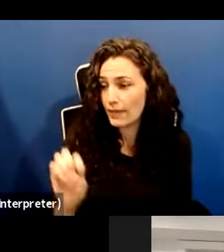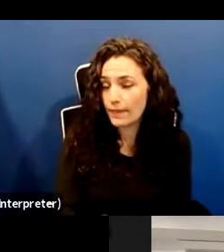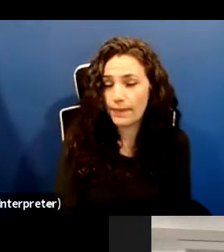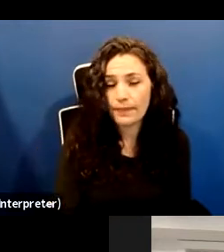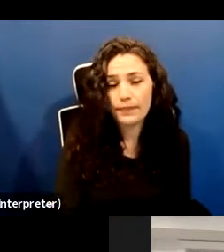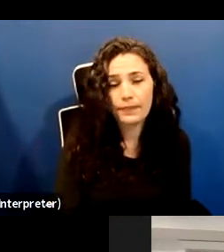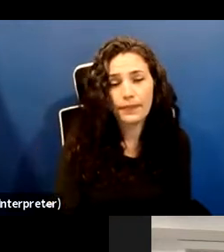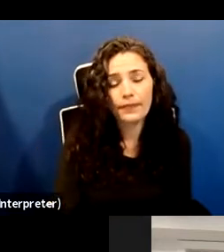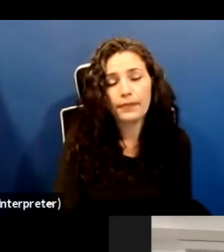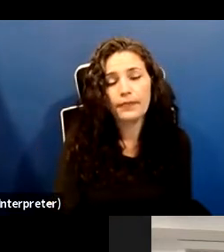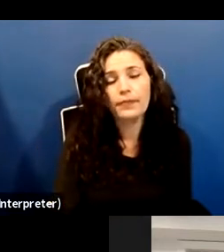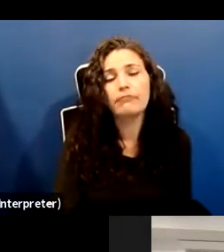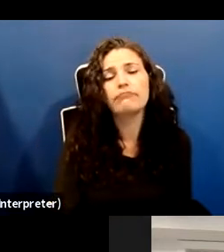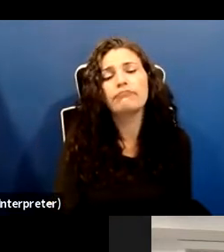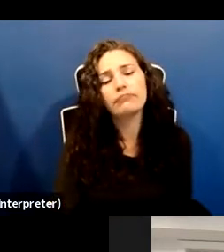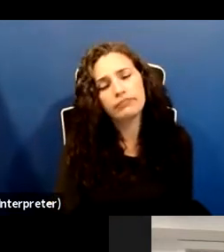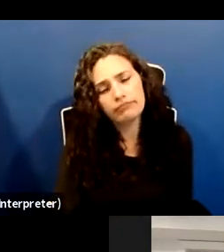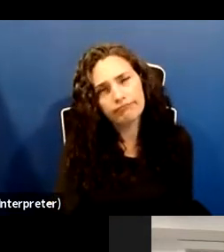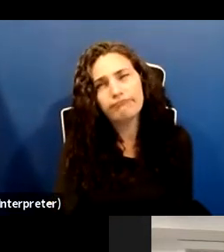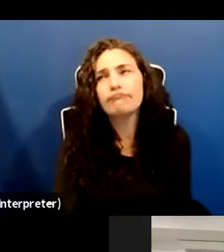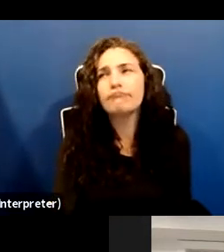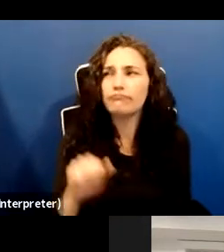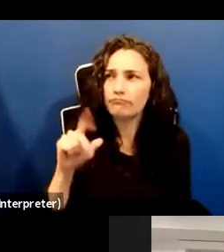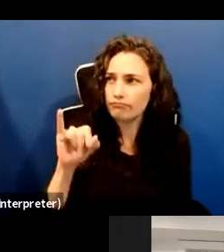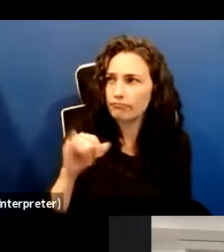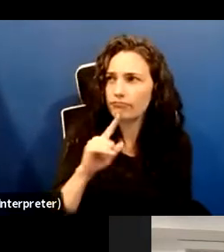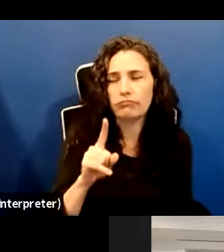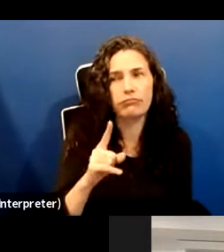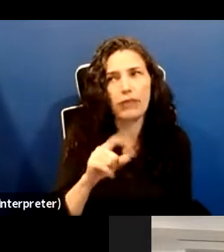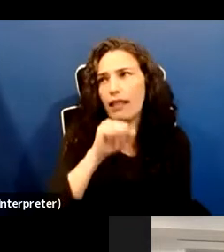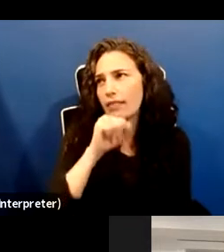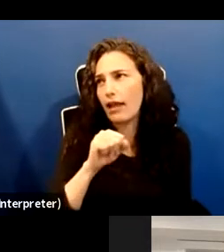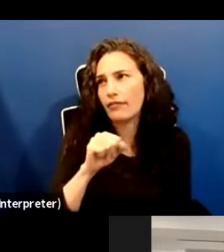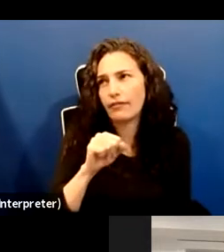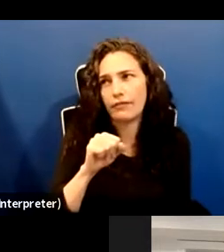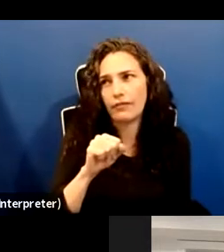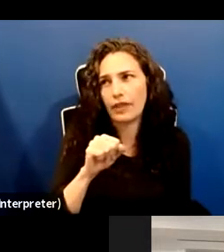I think there are many, that's what I love about it. Really, if I go, if I try to, you know,